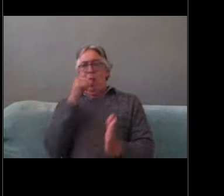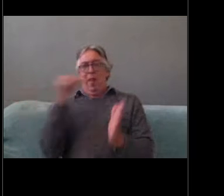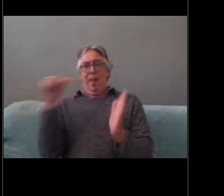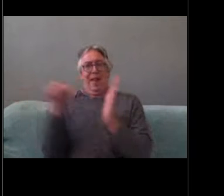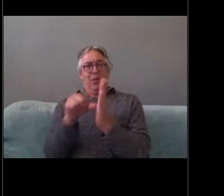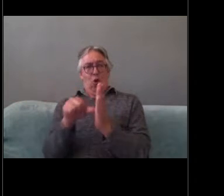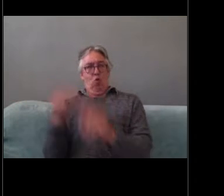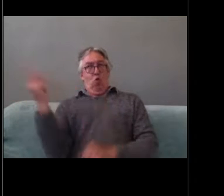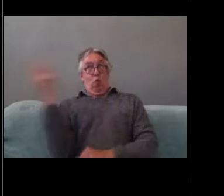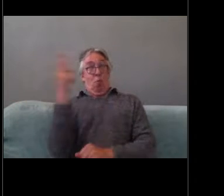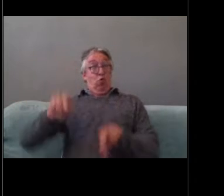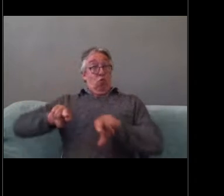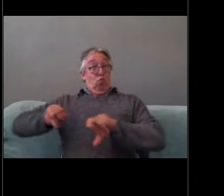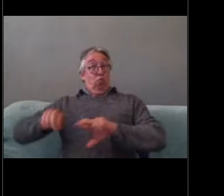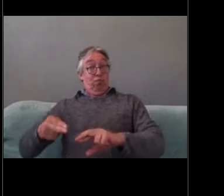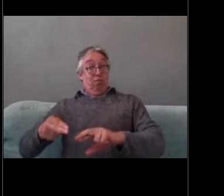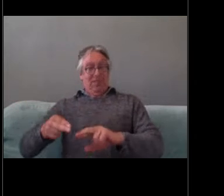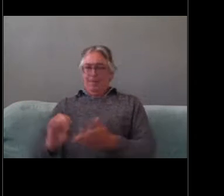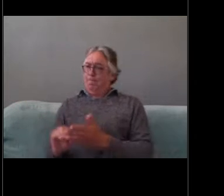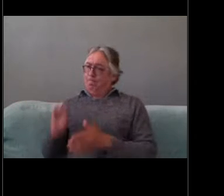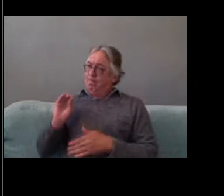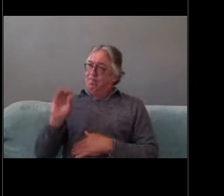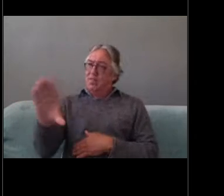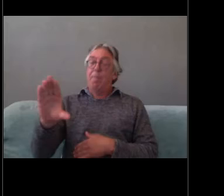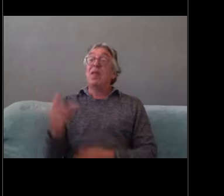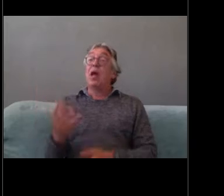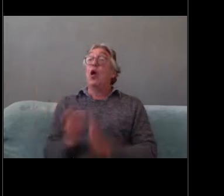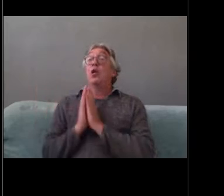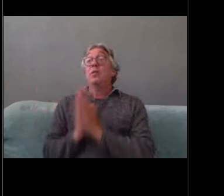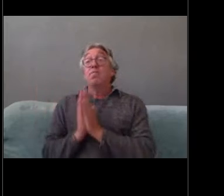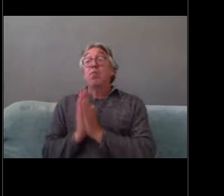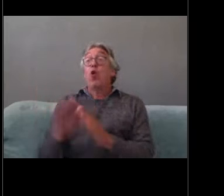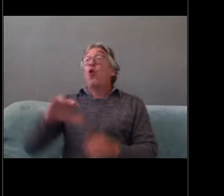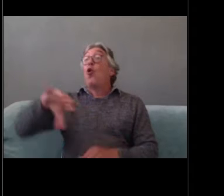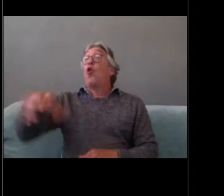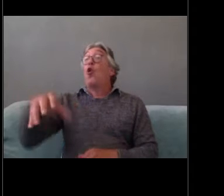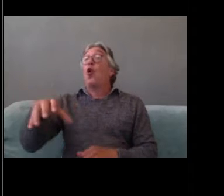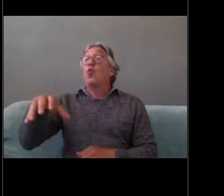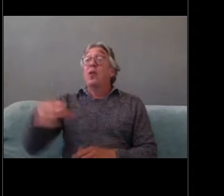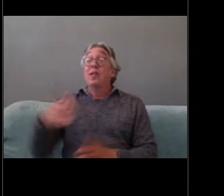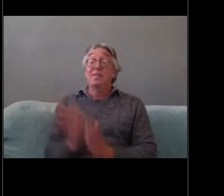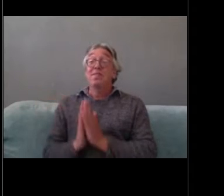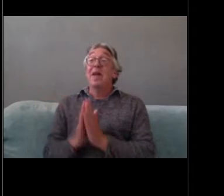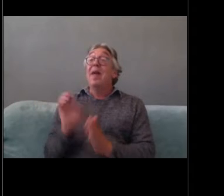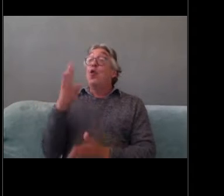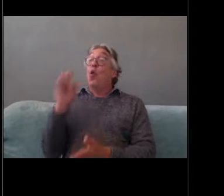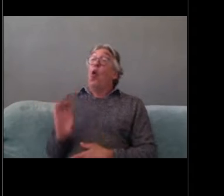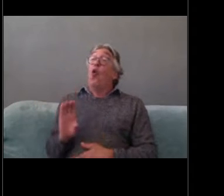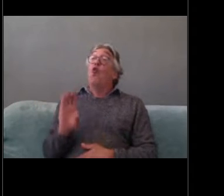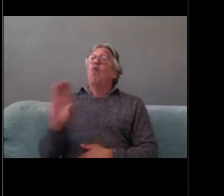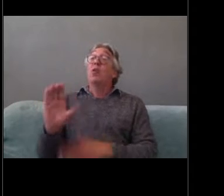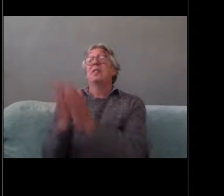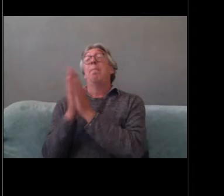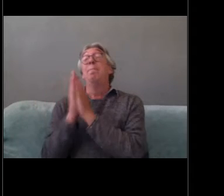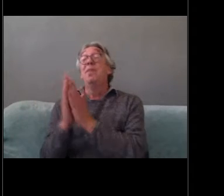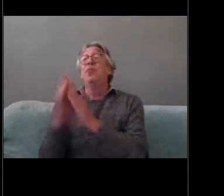about the use of EU funds as much as possible to be used in the response to the crisis.